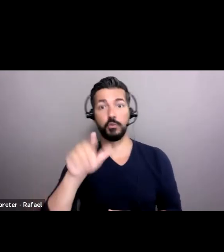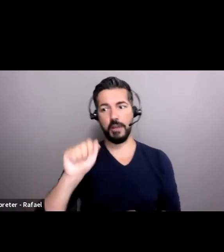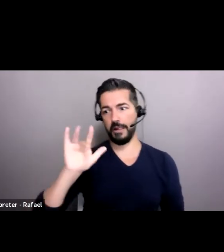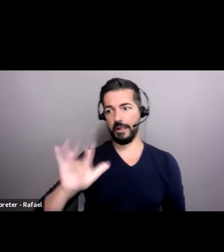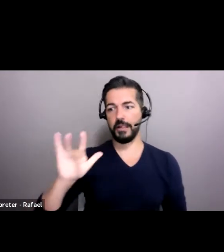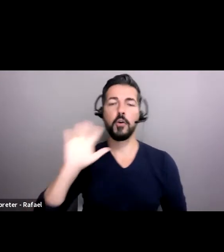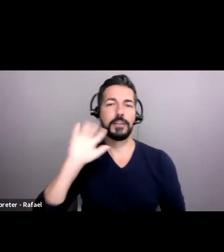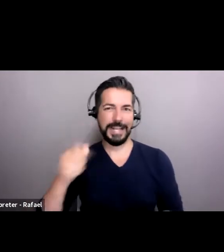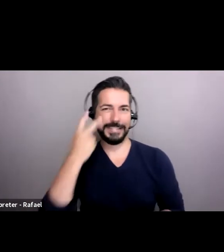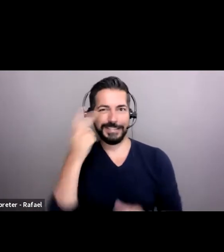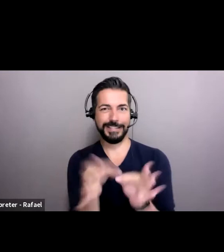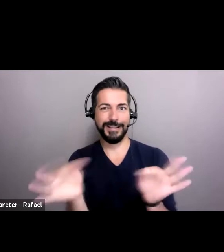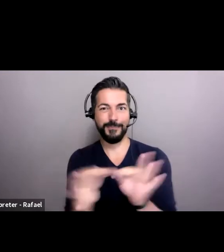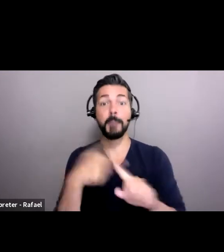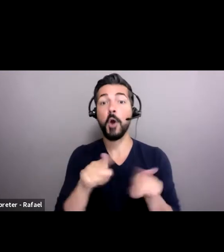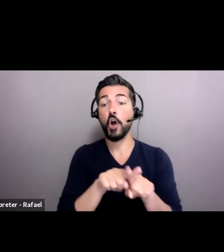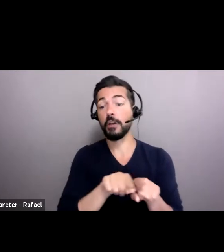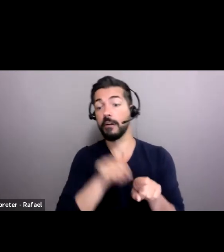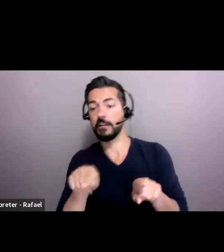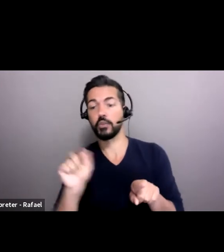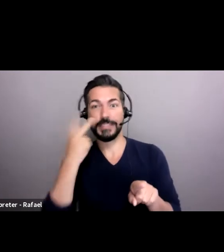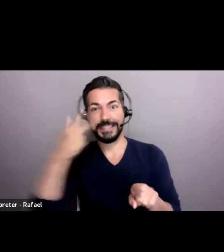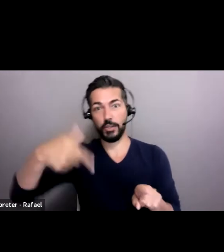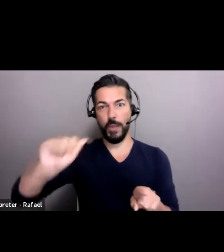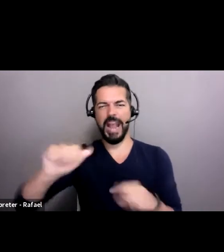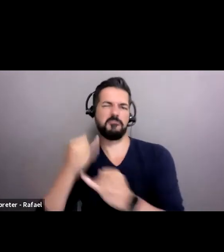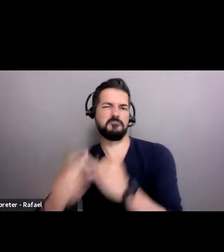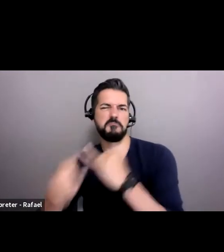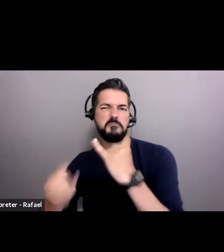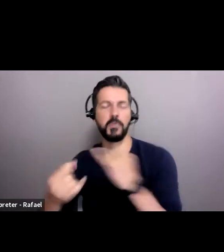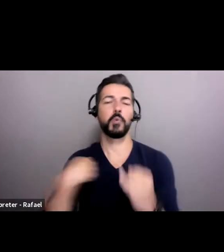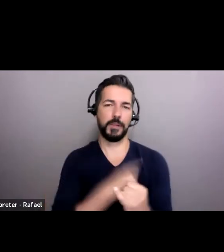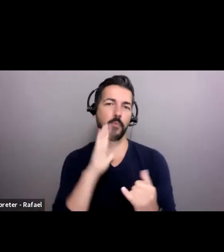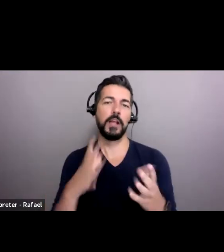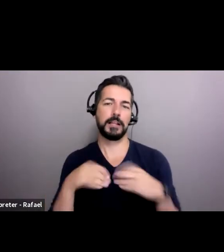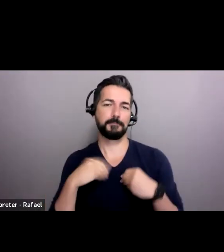and there's a Q & A button for the end when we will do Q and A. So please keep those in mind.